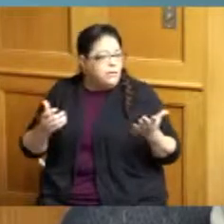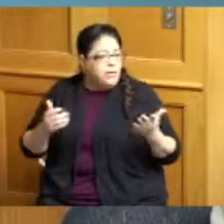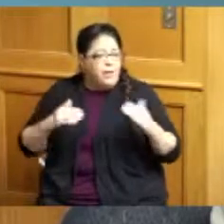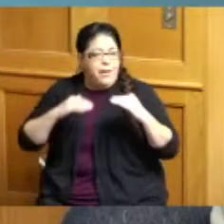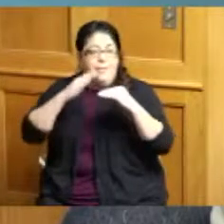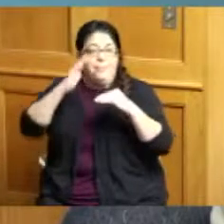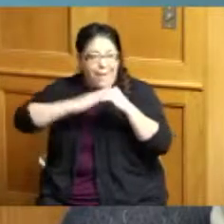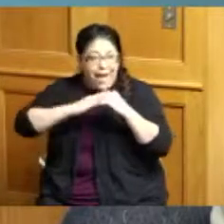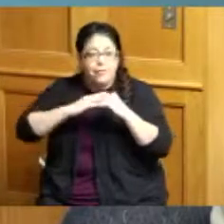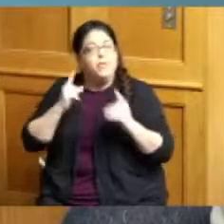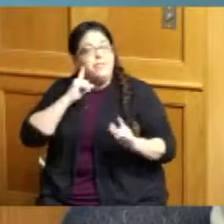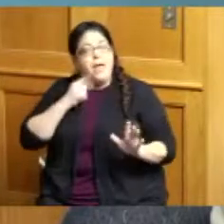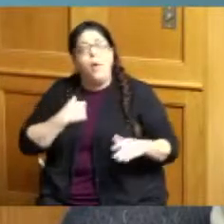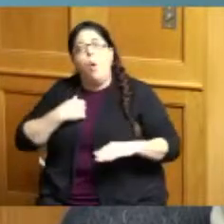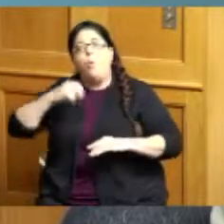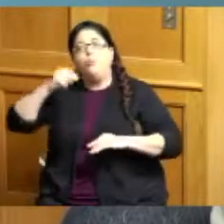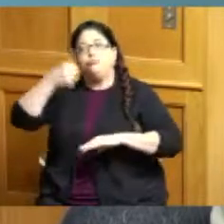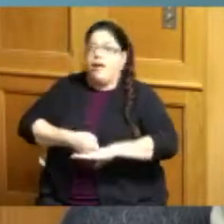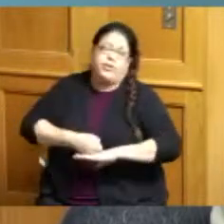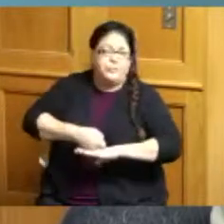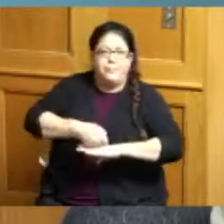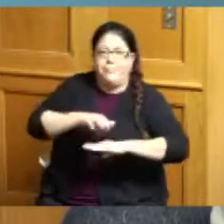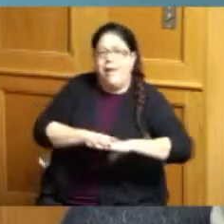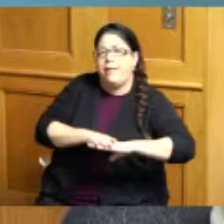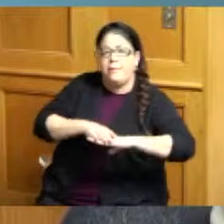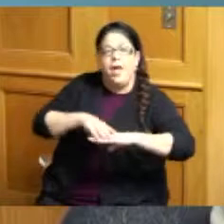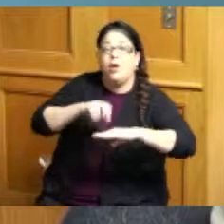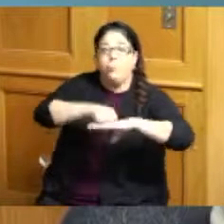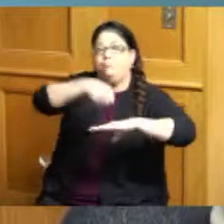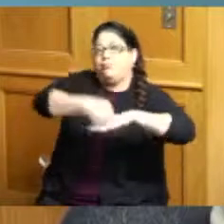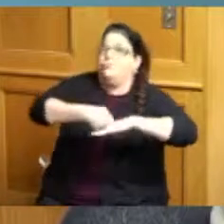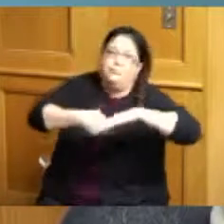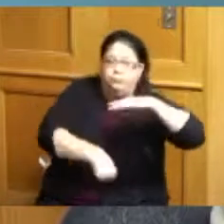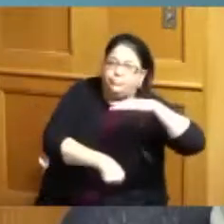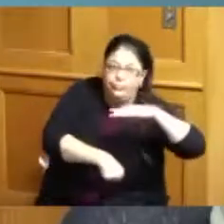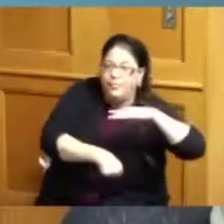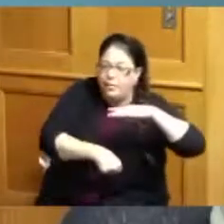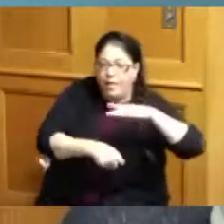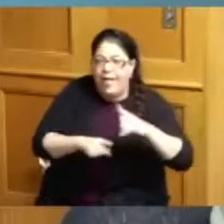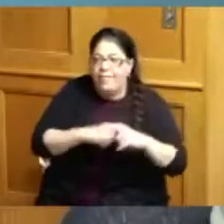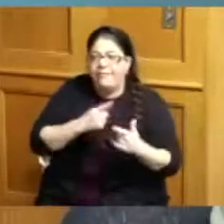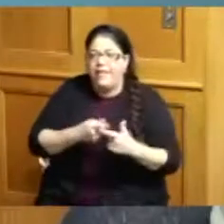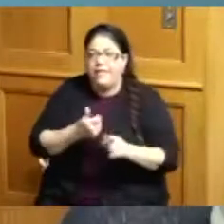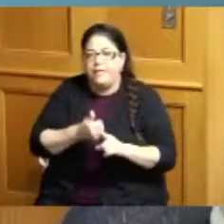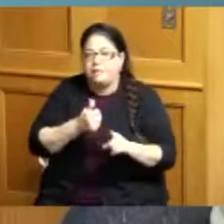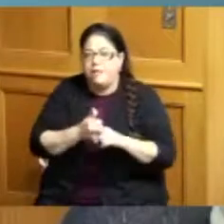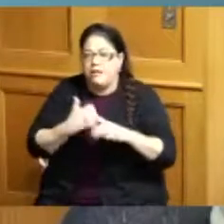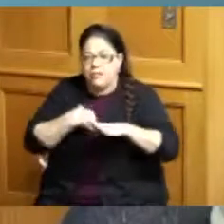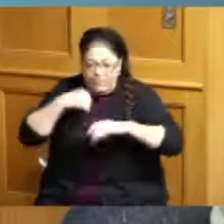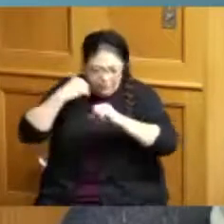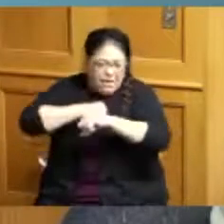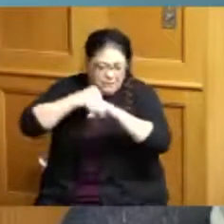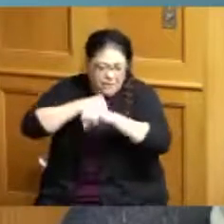the bottom and trying to crawl out of the bottom and so initiatives like what we did on Monday with